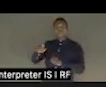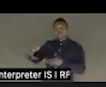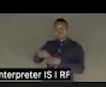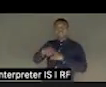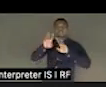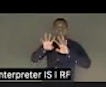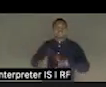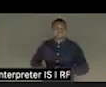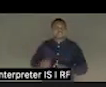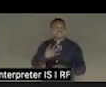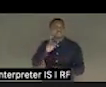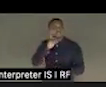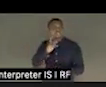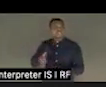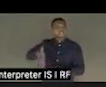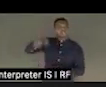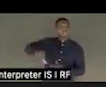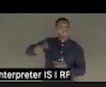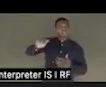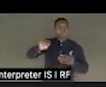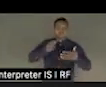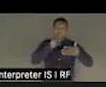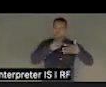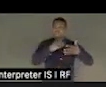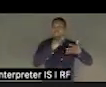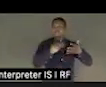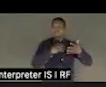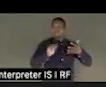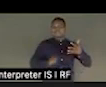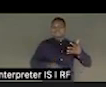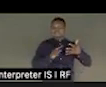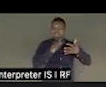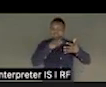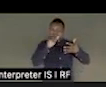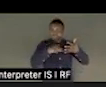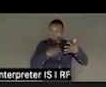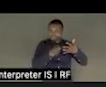If you want to create something for someone, then talk to someone to know